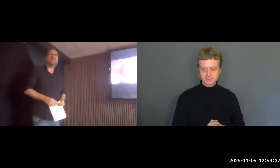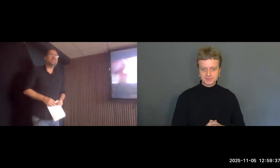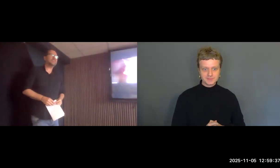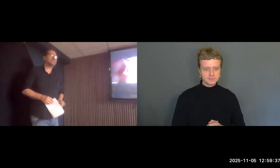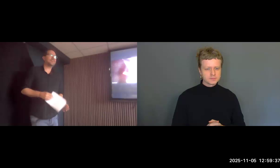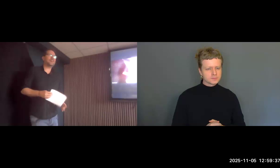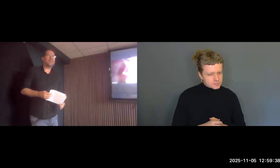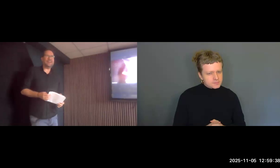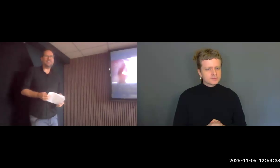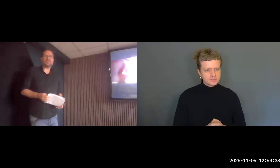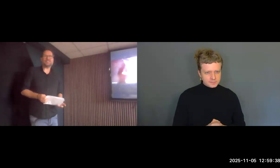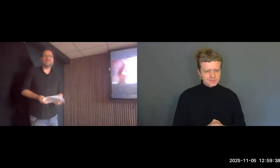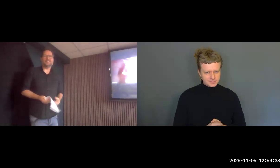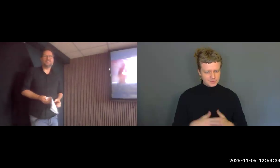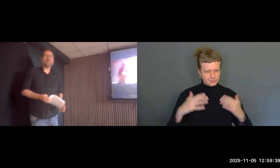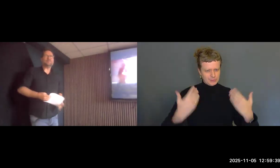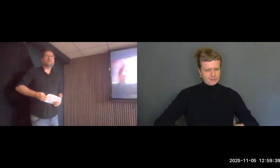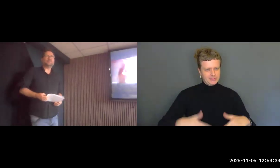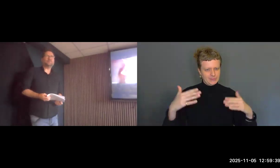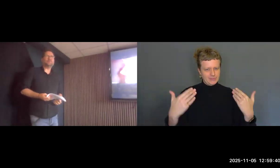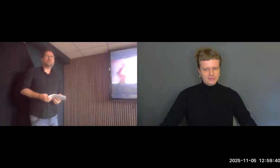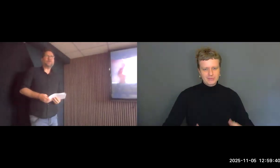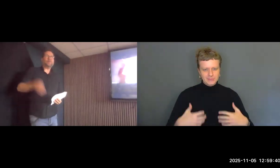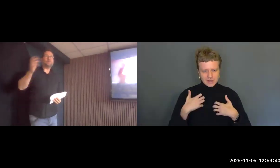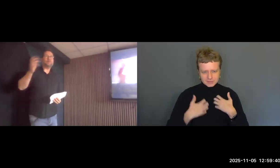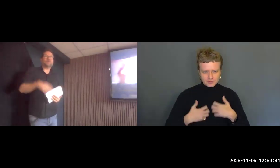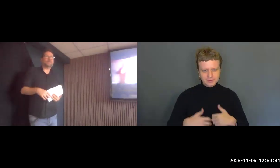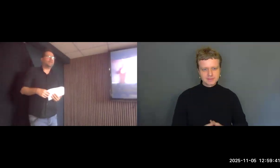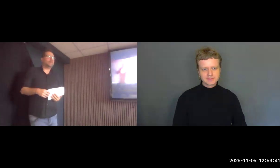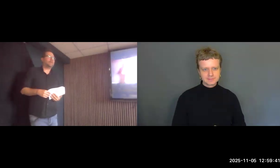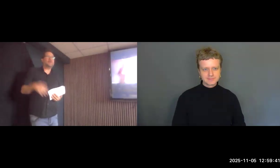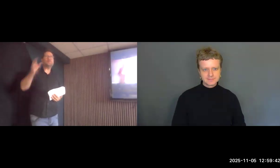Yeah, that's very interesting.